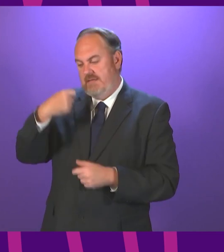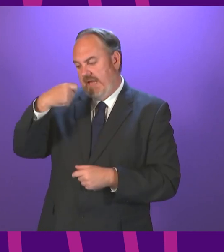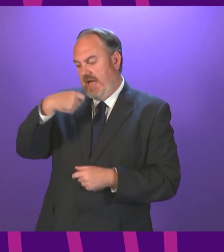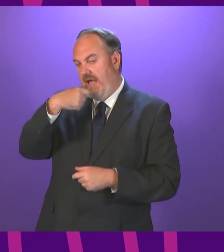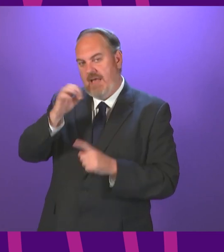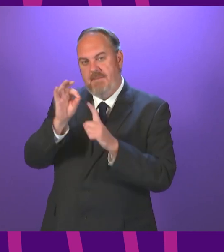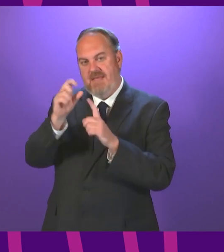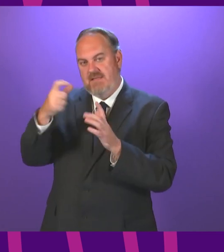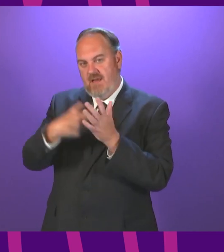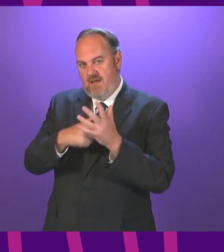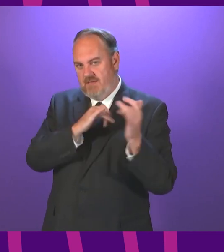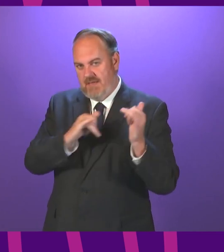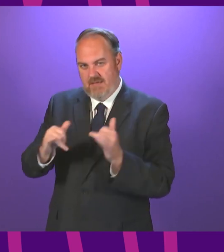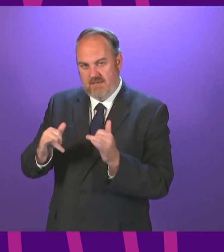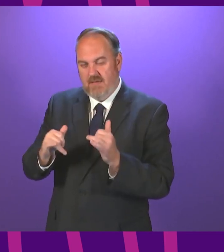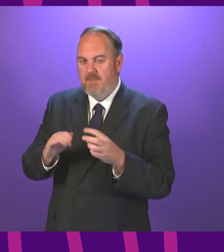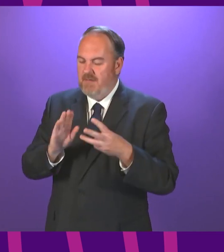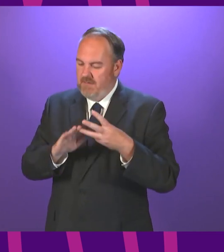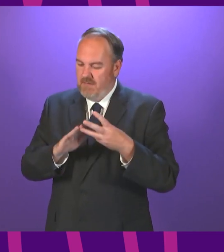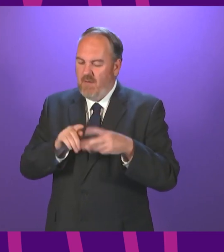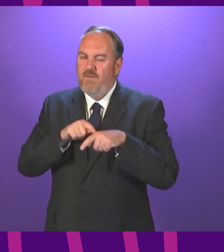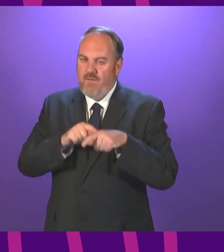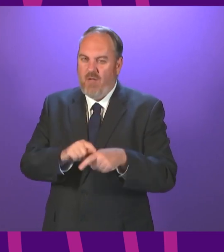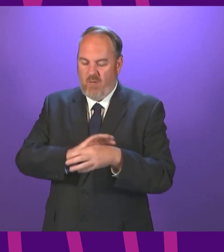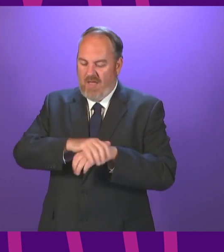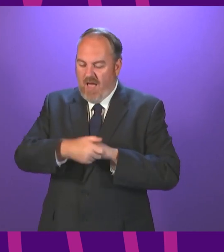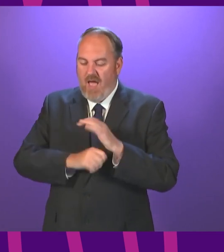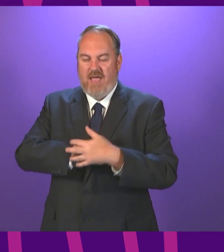Thirdly, stick to the remaining rules, follow basic hygiene measures, and meet other people